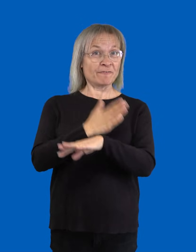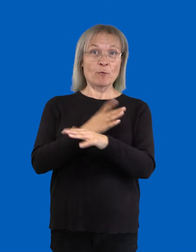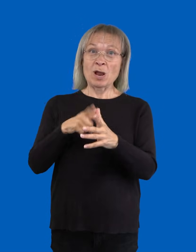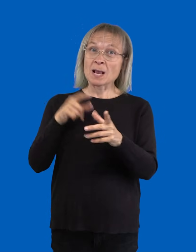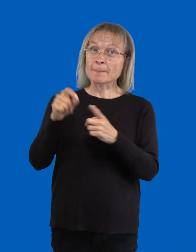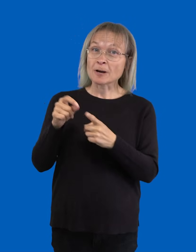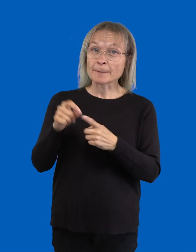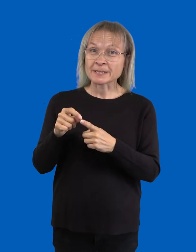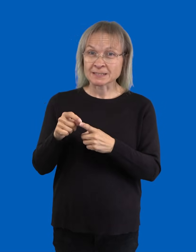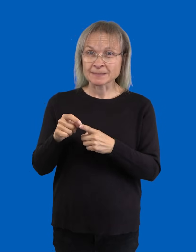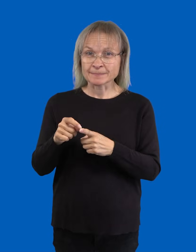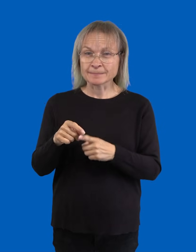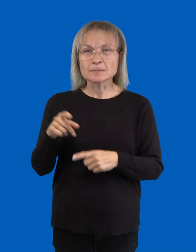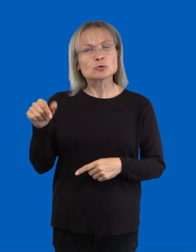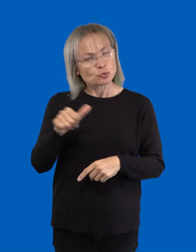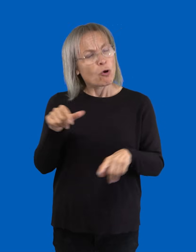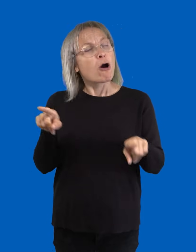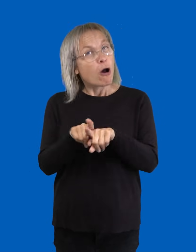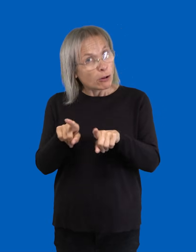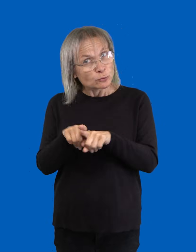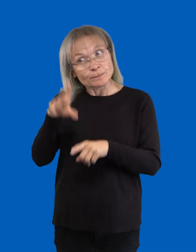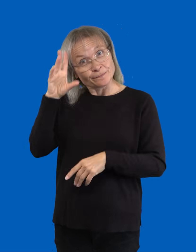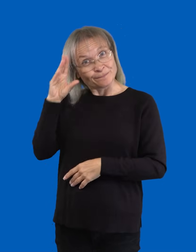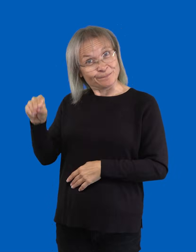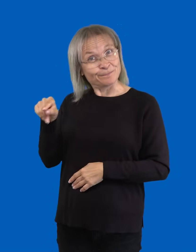Before your appointment, you should also let them know if you: